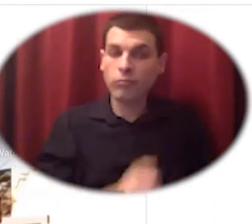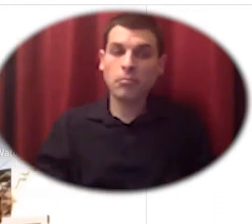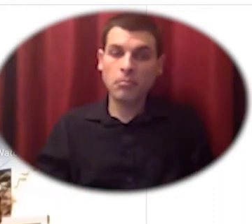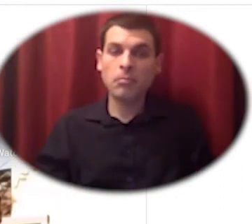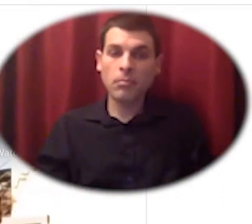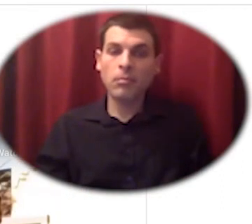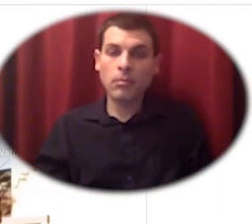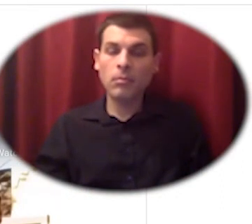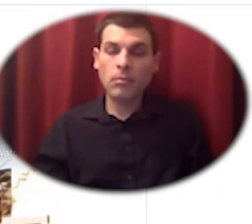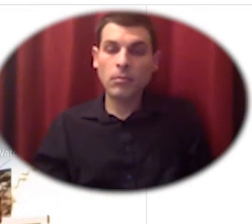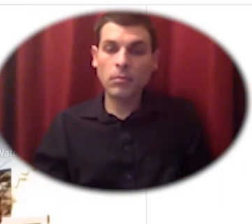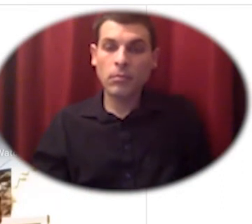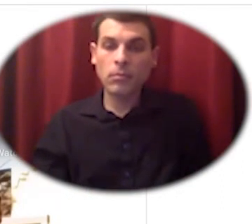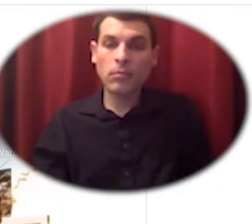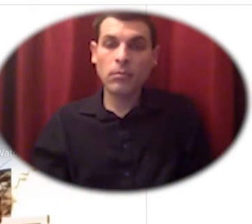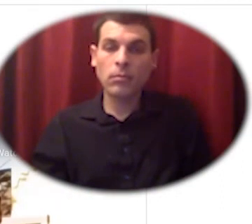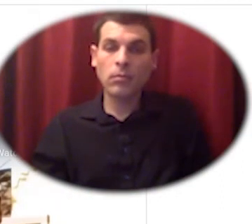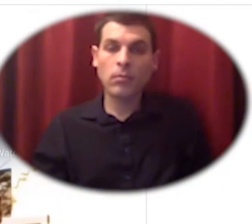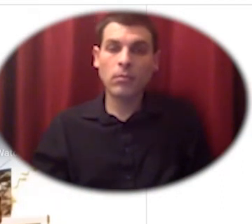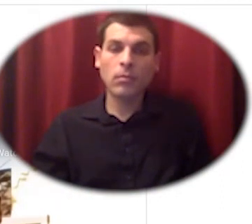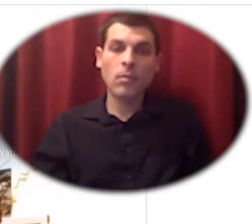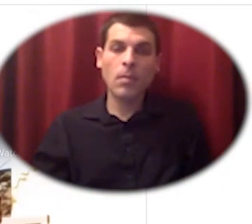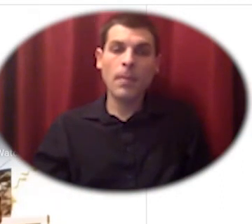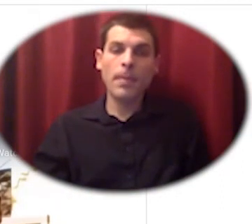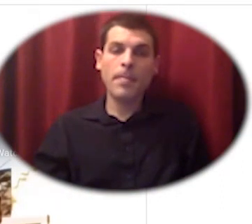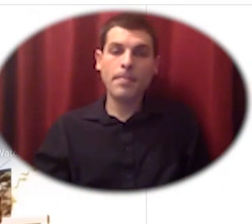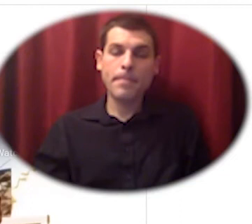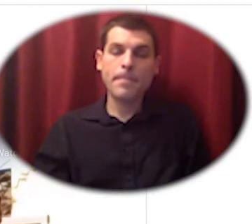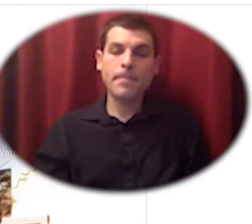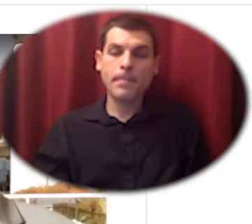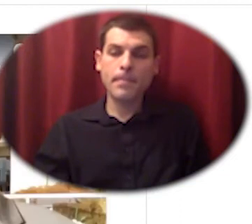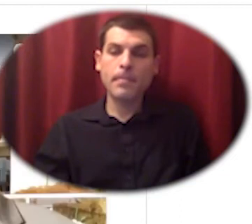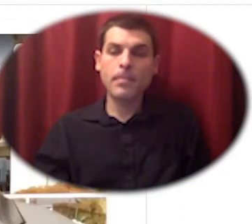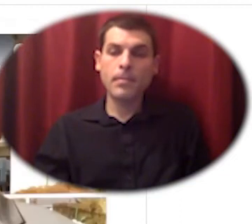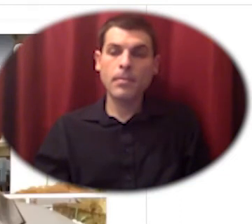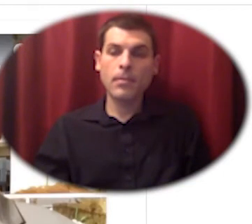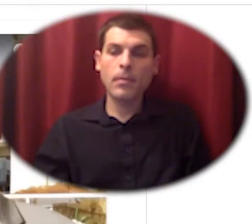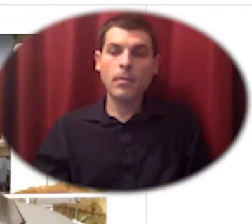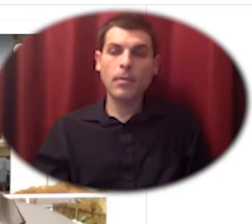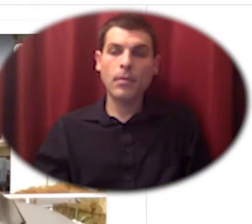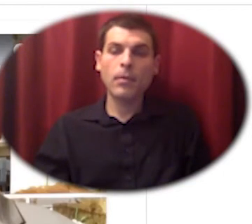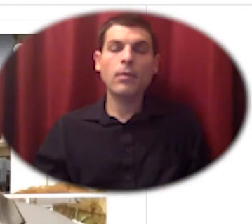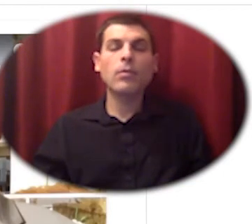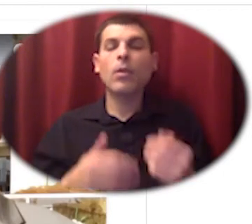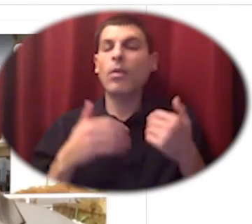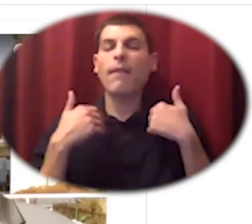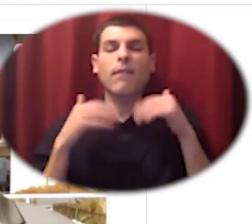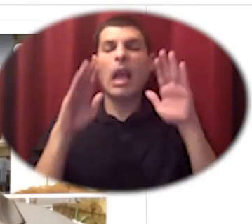they're gonna sell and really great videos and media on the agrariantrust.org website